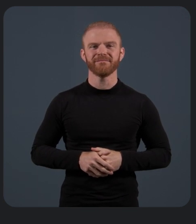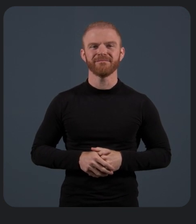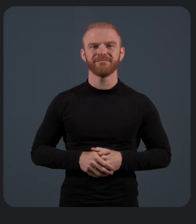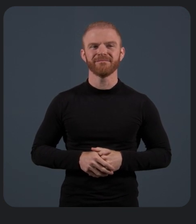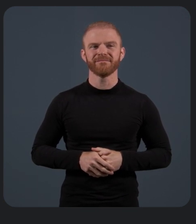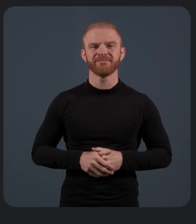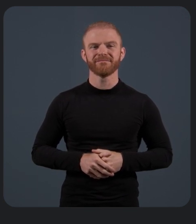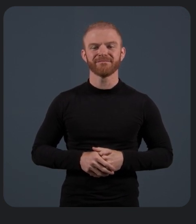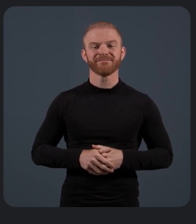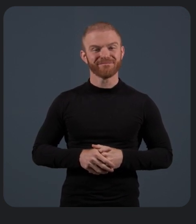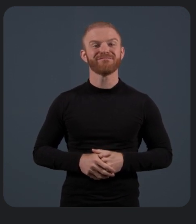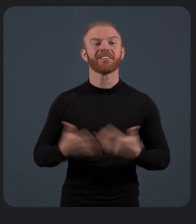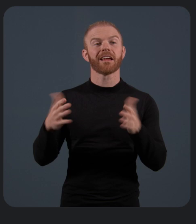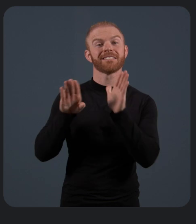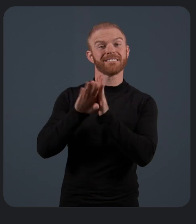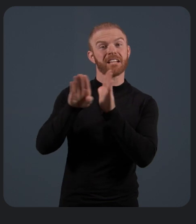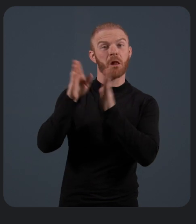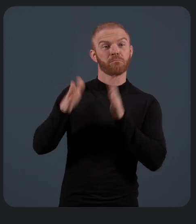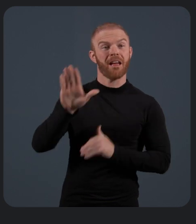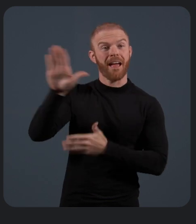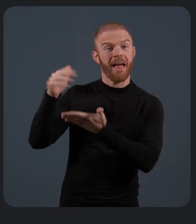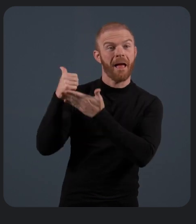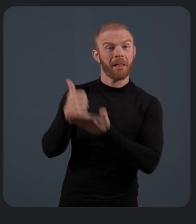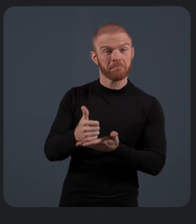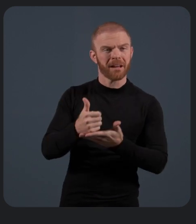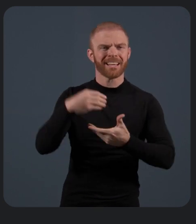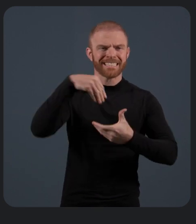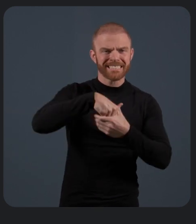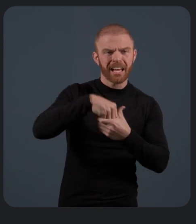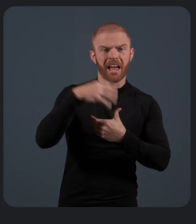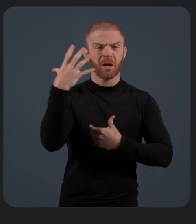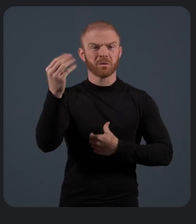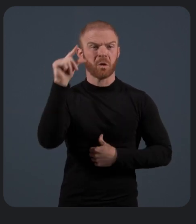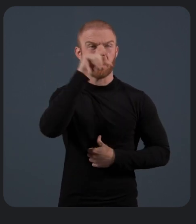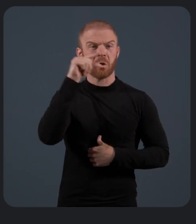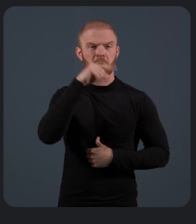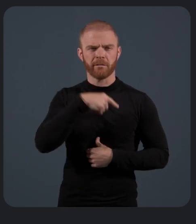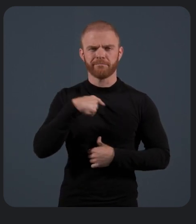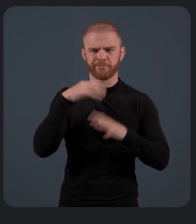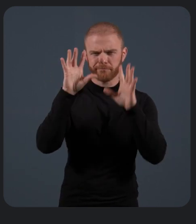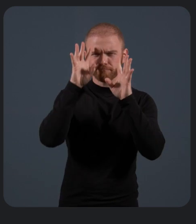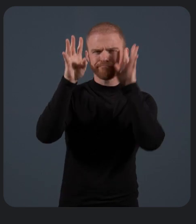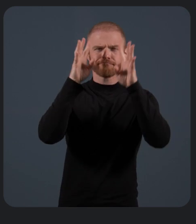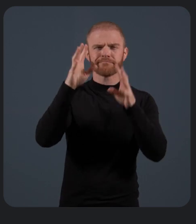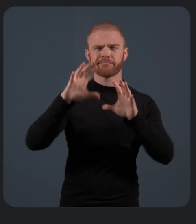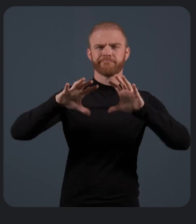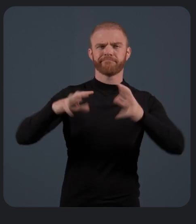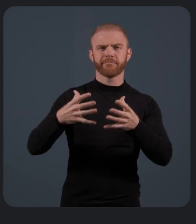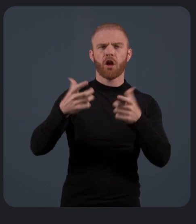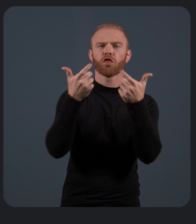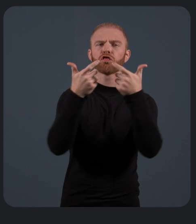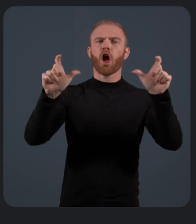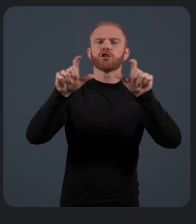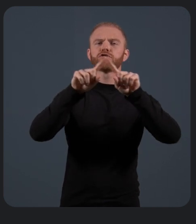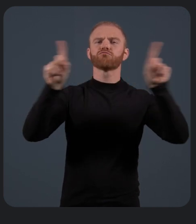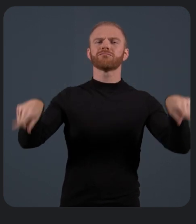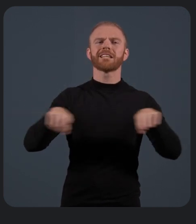OK, so with the help of developers both inside and outside of Google, we've created a set of large-screen quality guidelines